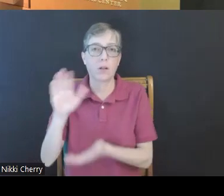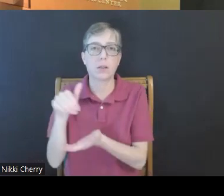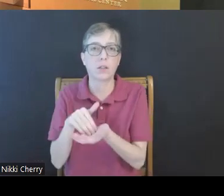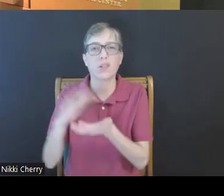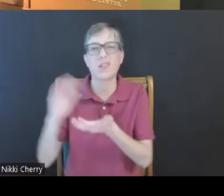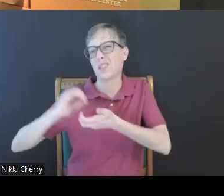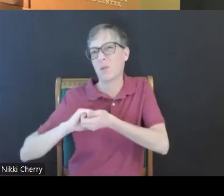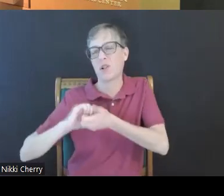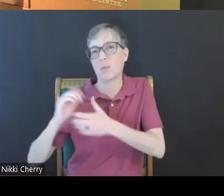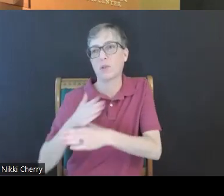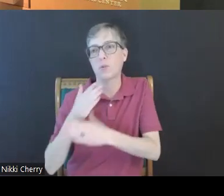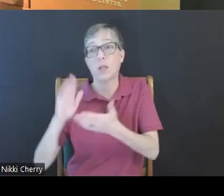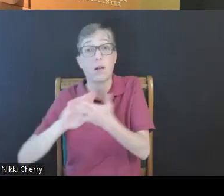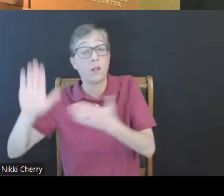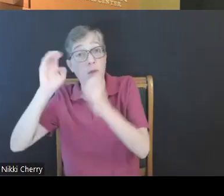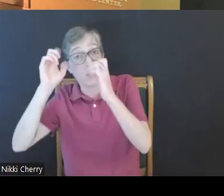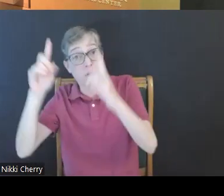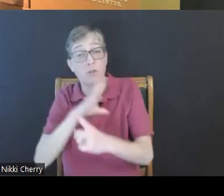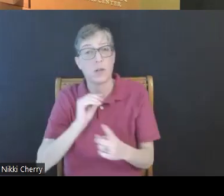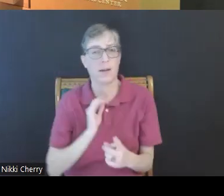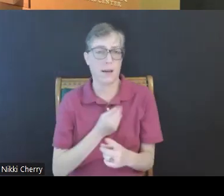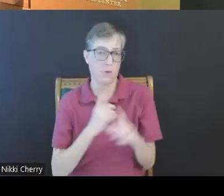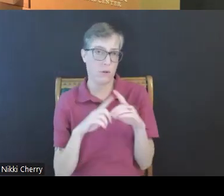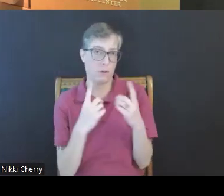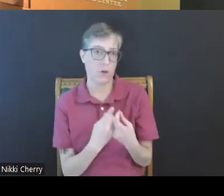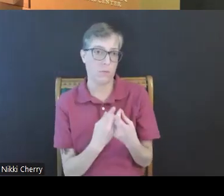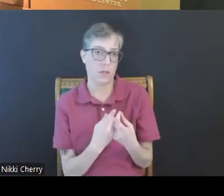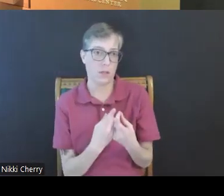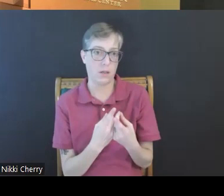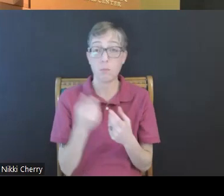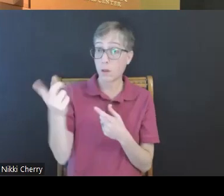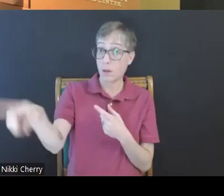Education and our department uh and what they do is they say you know what could you do like this